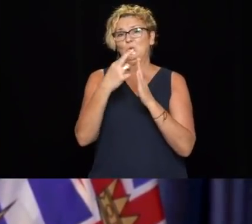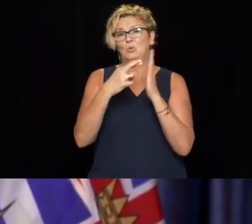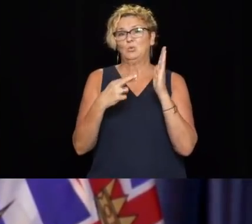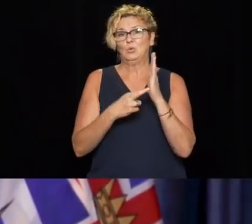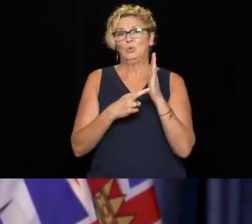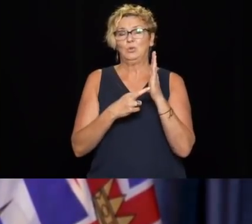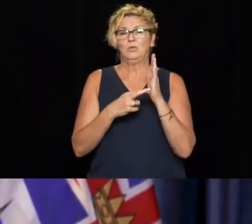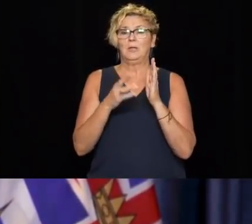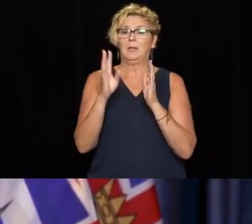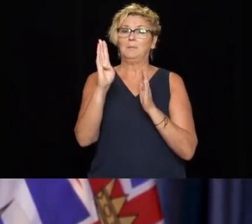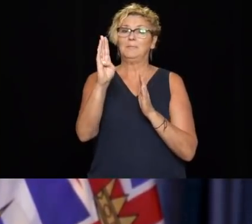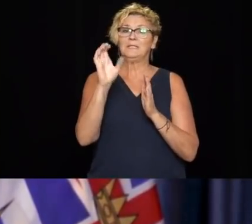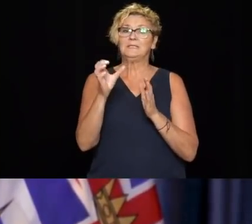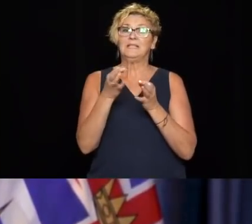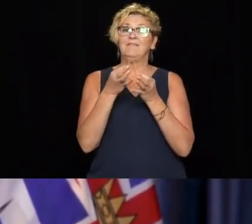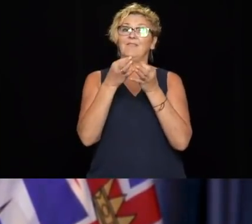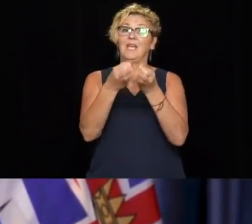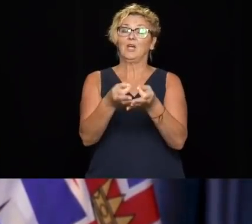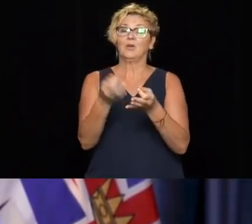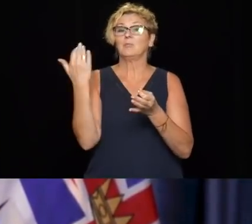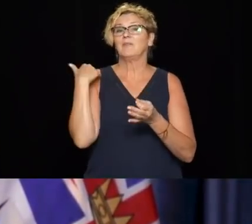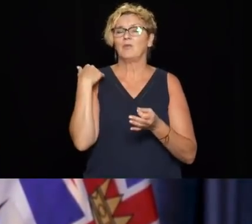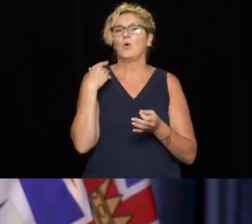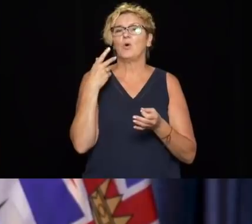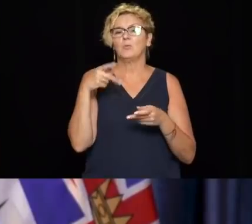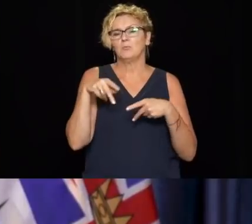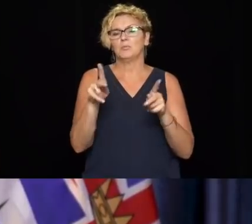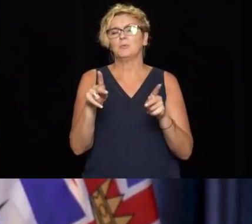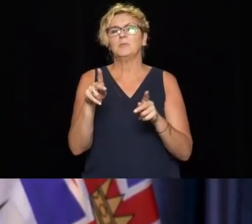with the ability for people to stay in their cars,